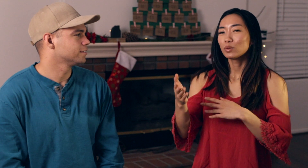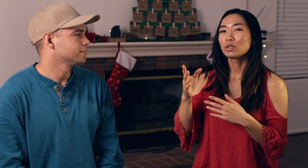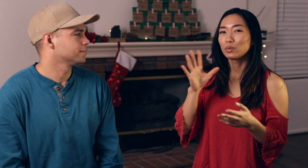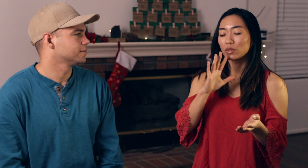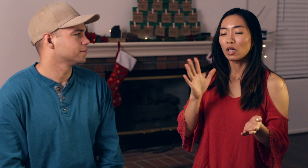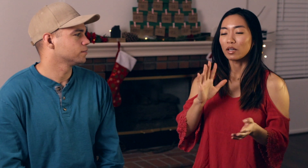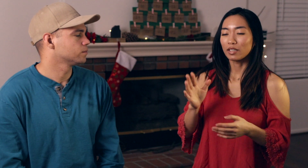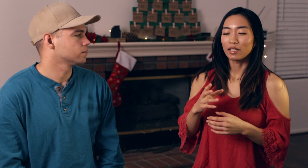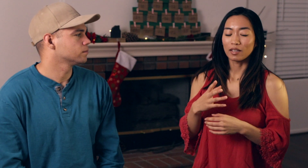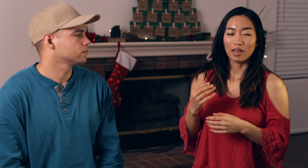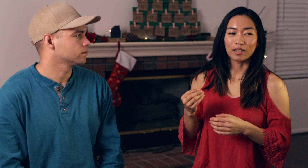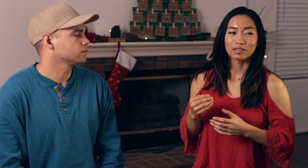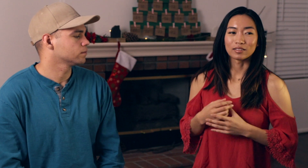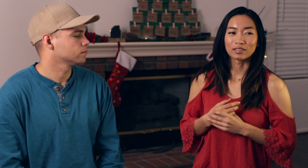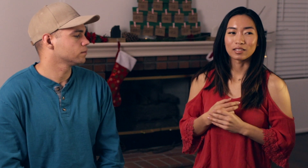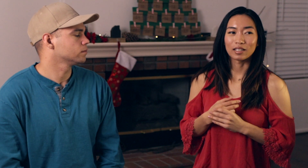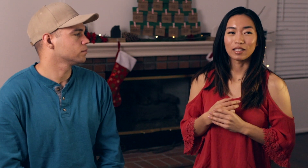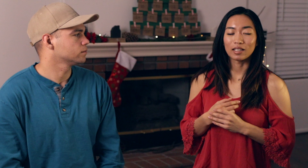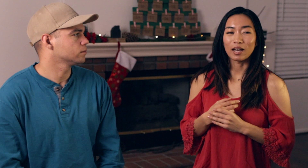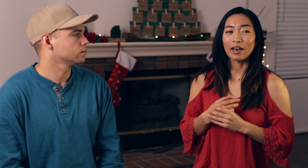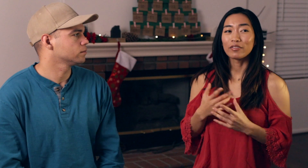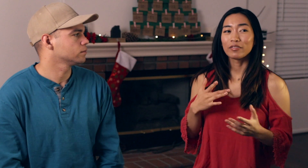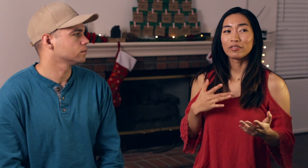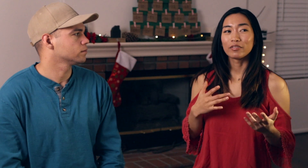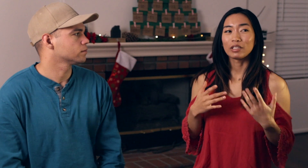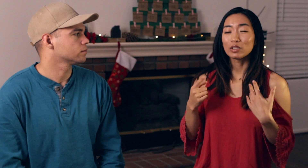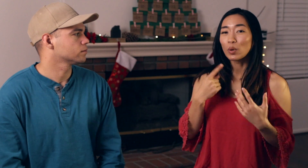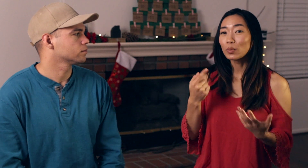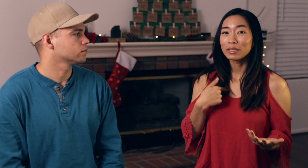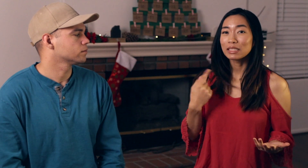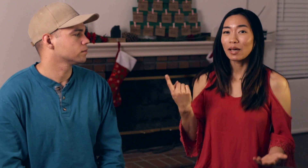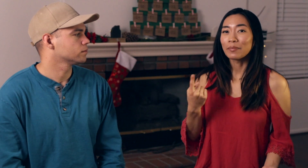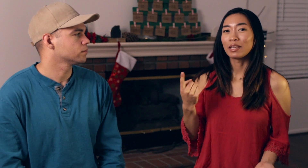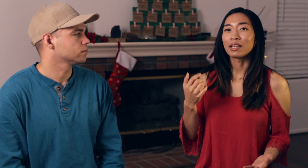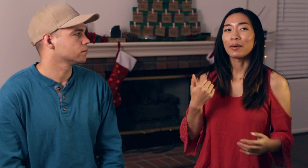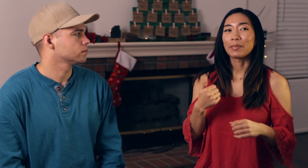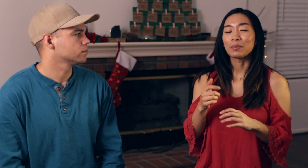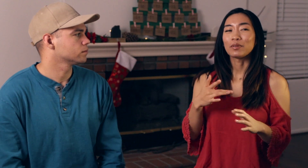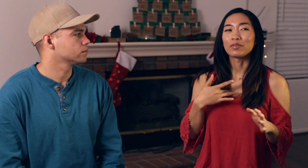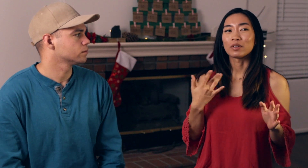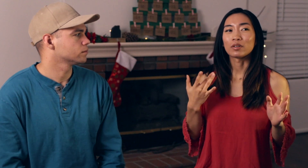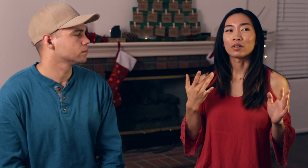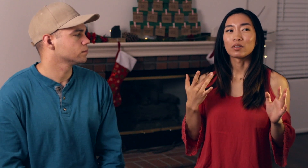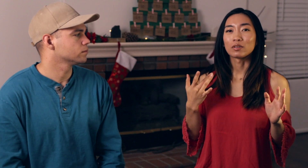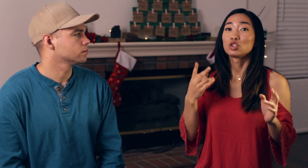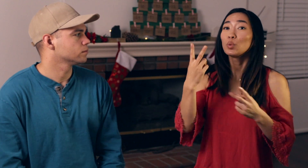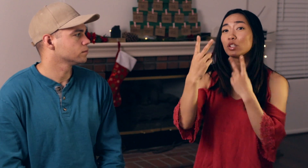afterwards we were talking and he told me something that made me feel - two